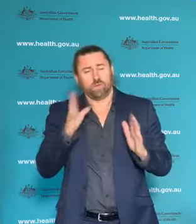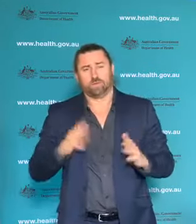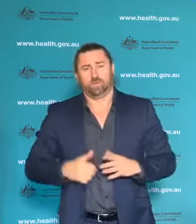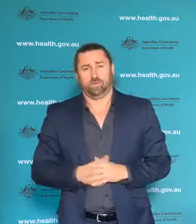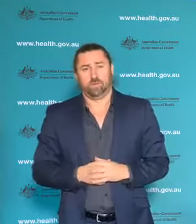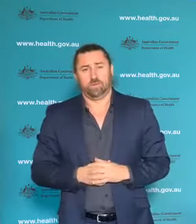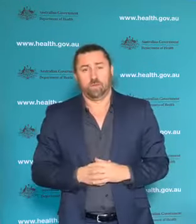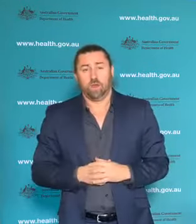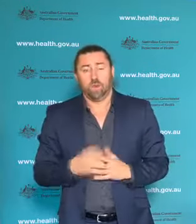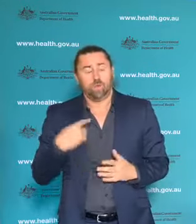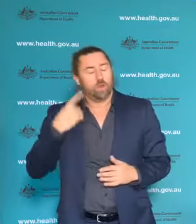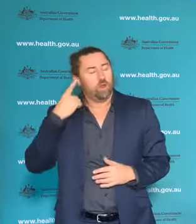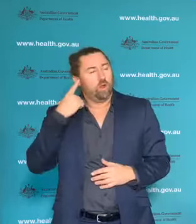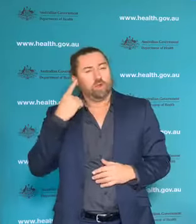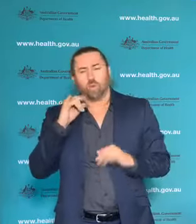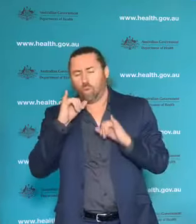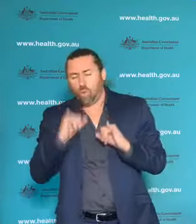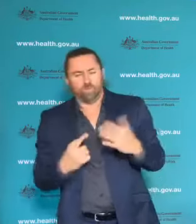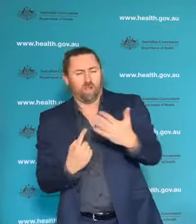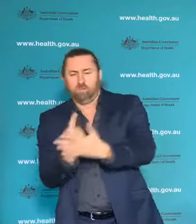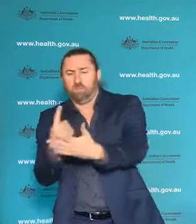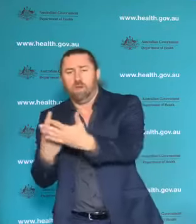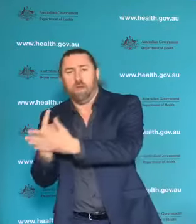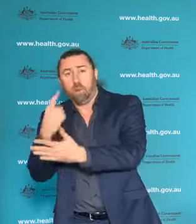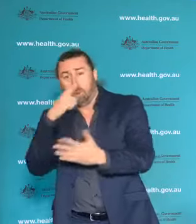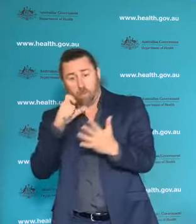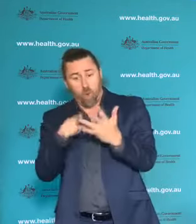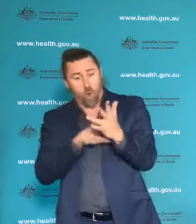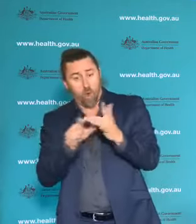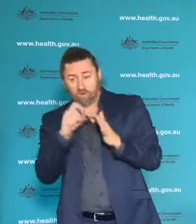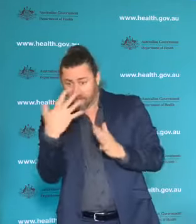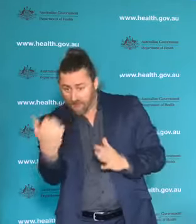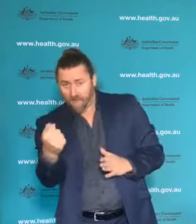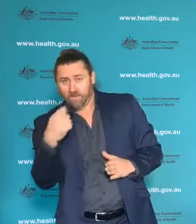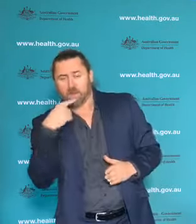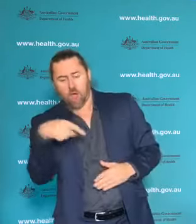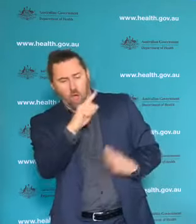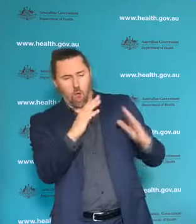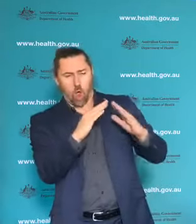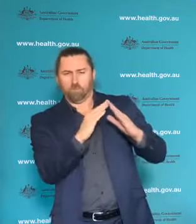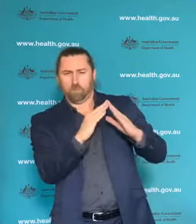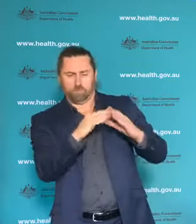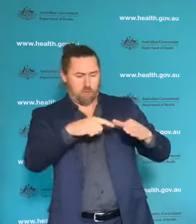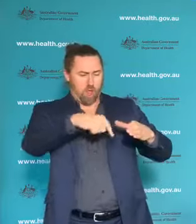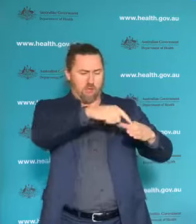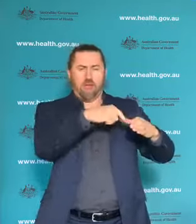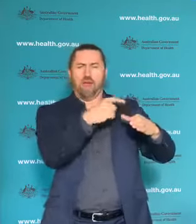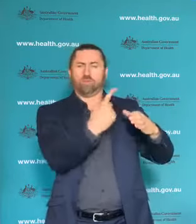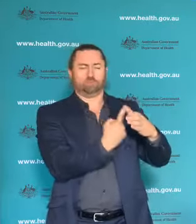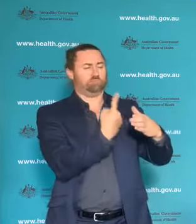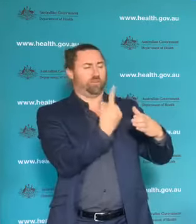some people with COVID-19, who have been told to isolate in their homes, have not been at home when health